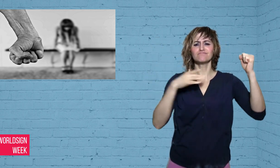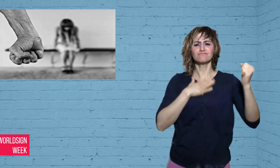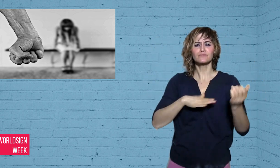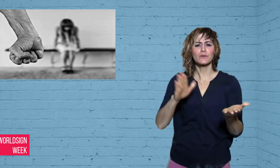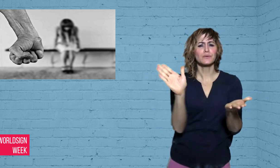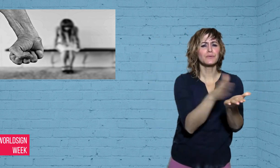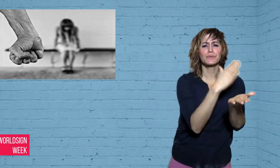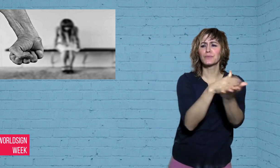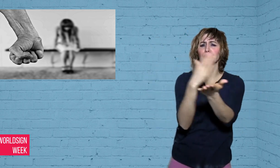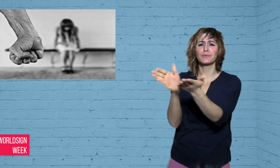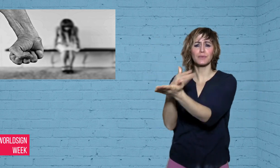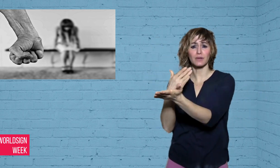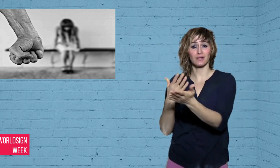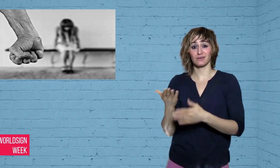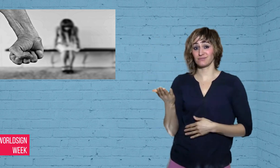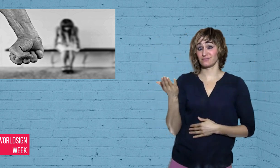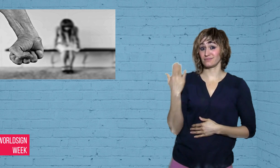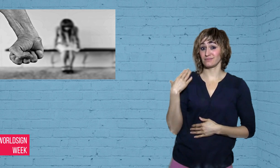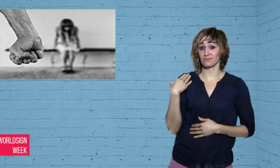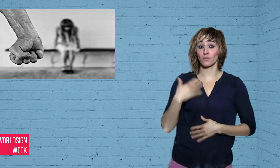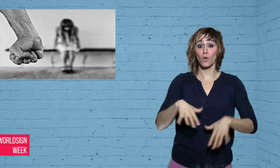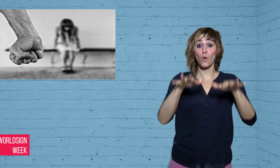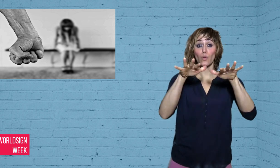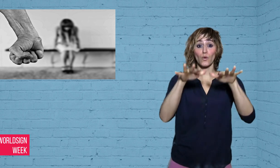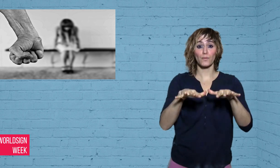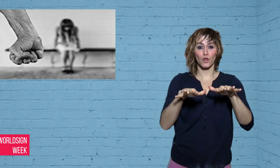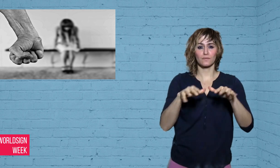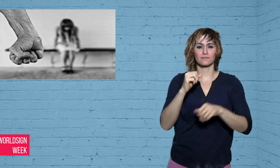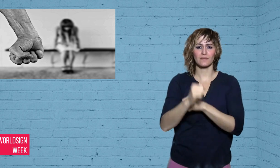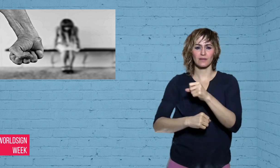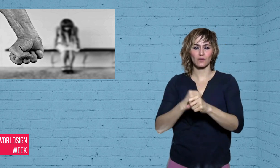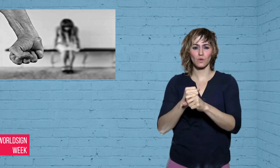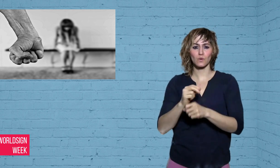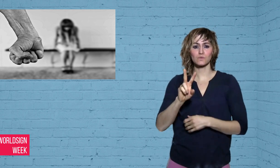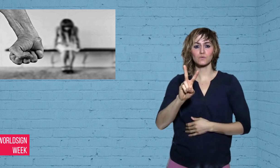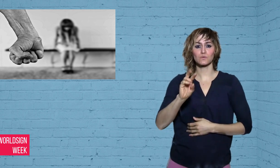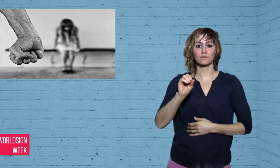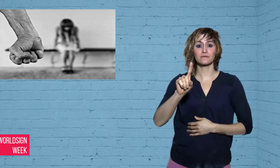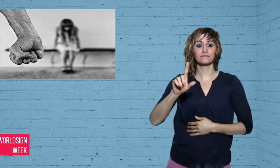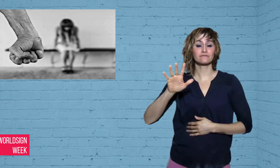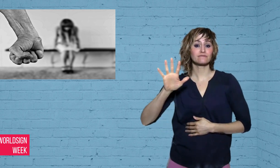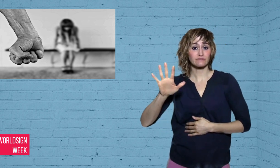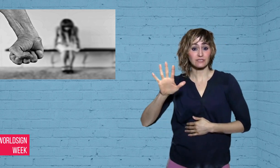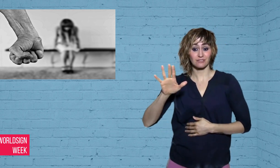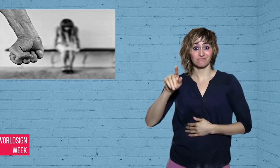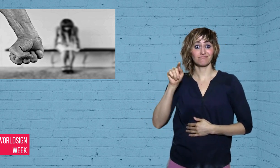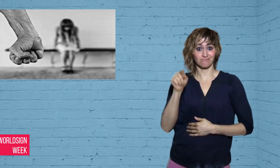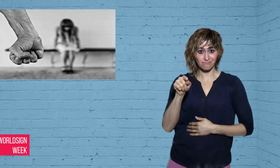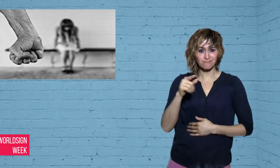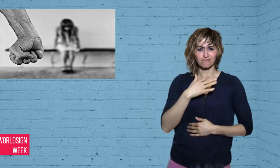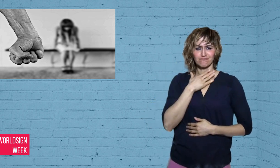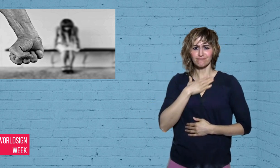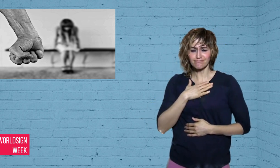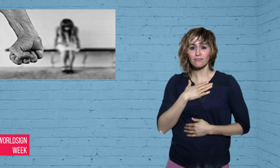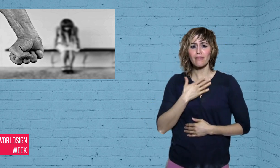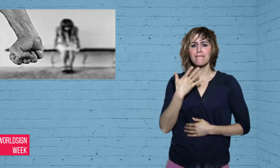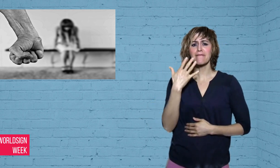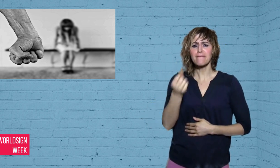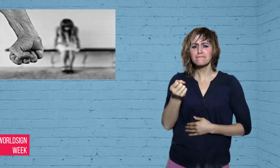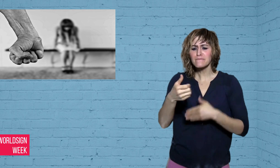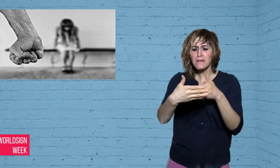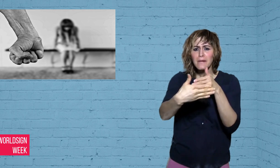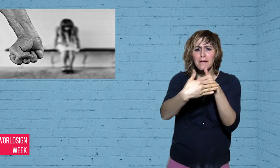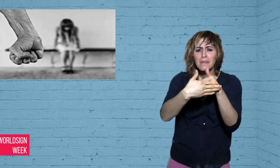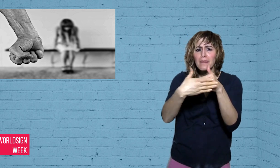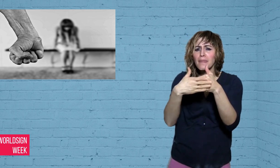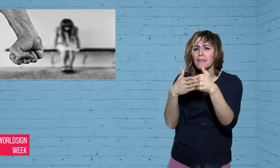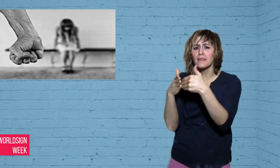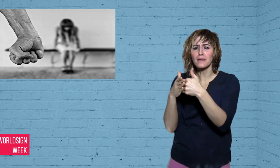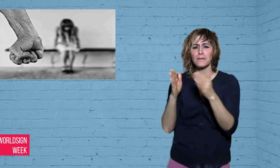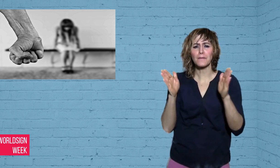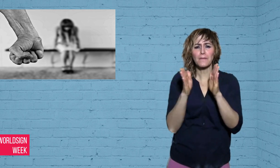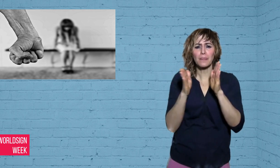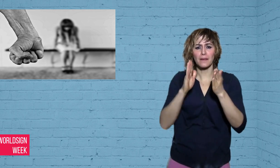combat rebels in October 2015, police